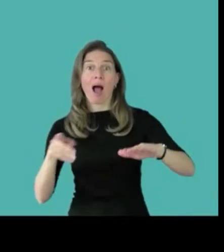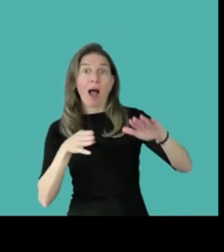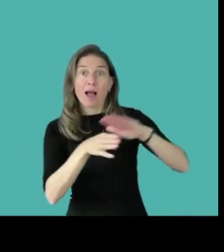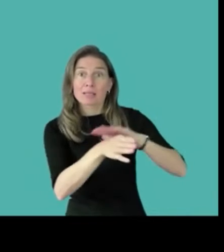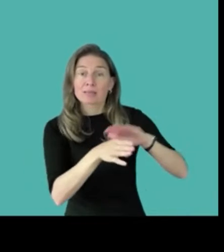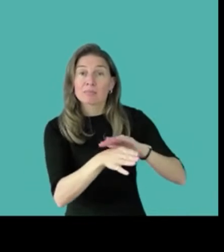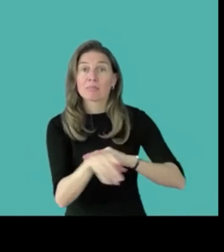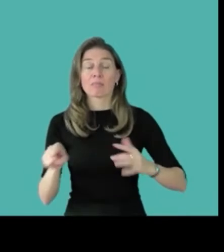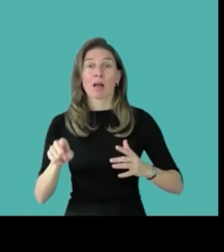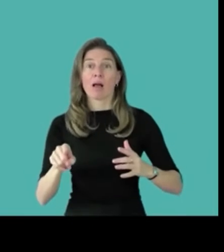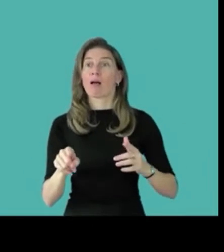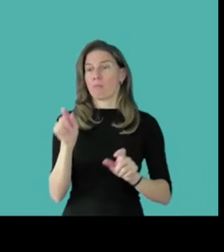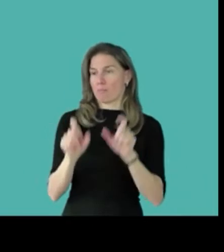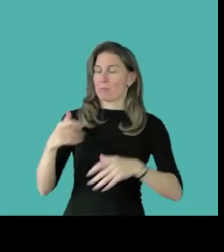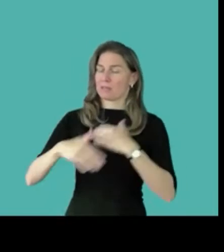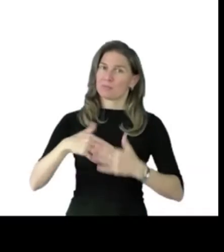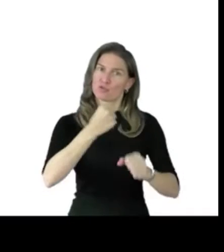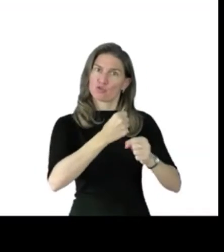and workplaces for persons with disabilities.